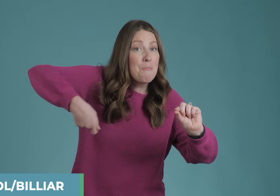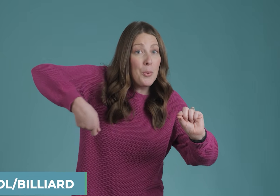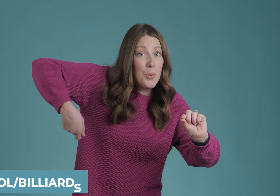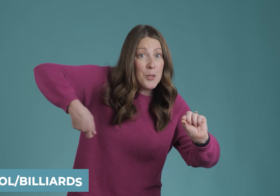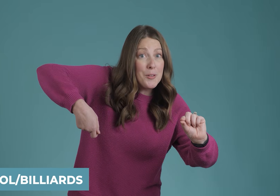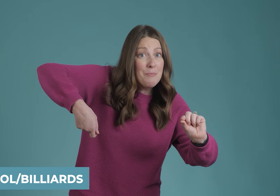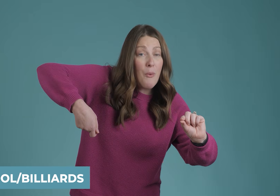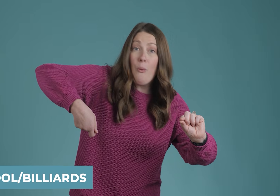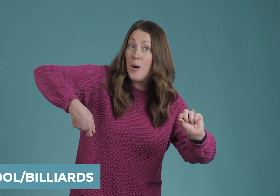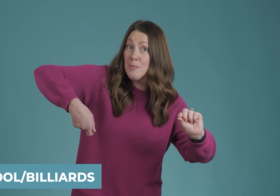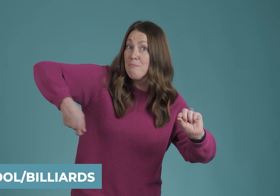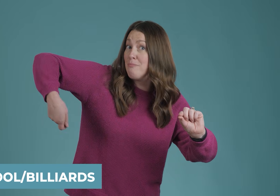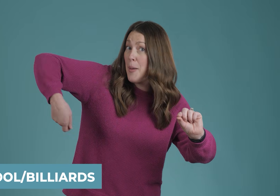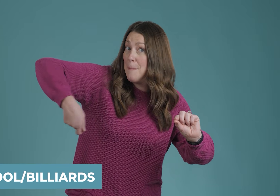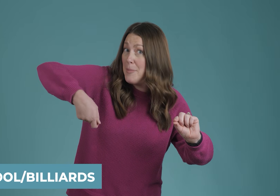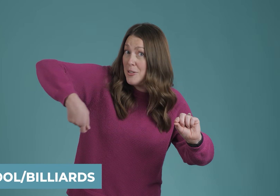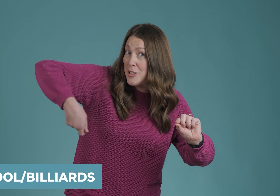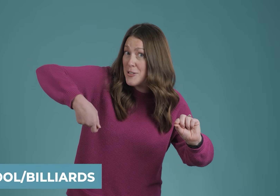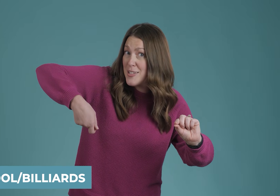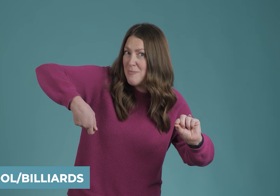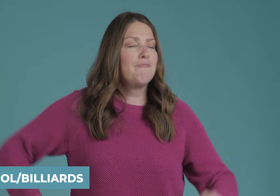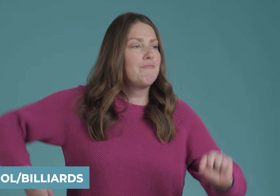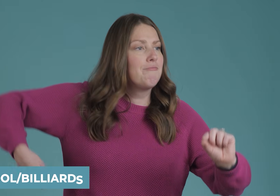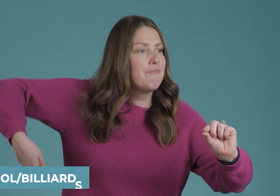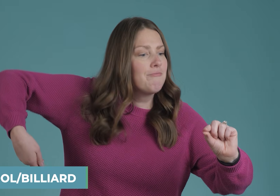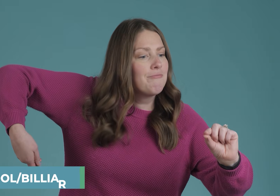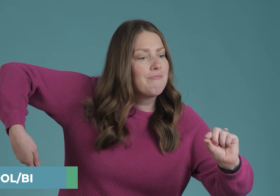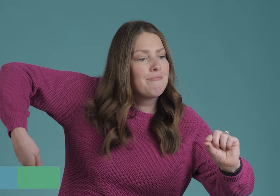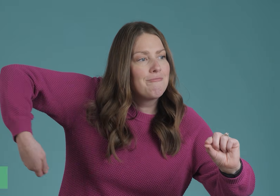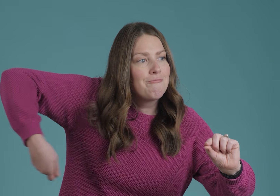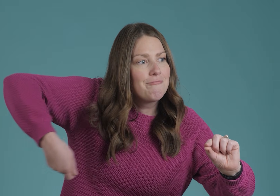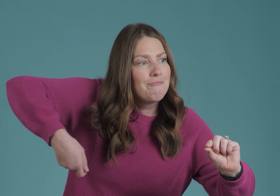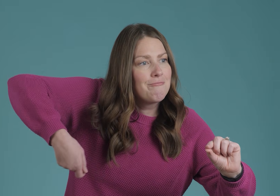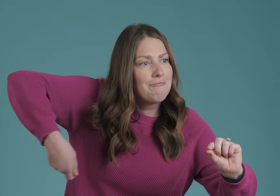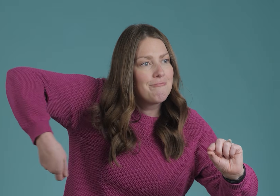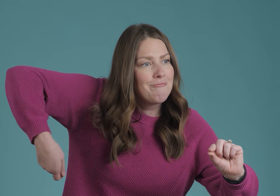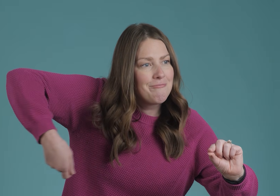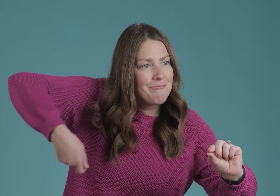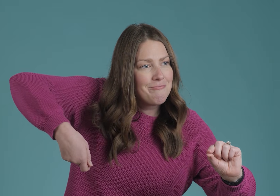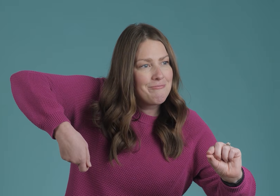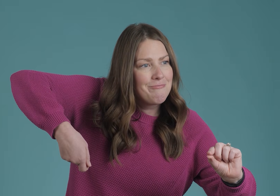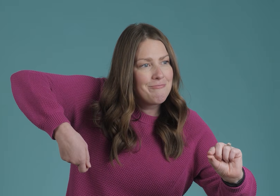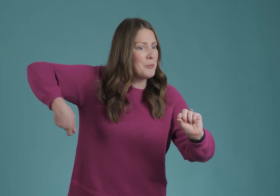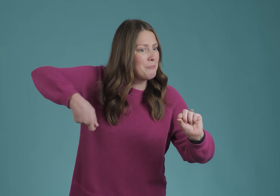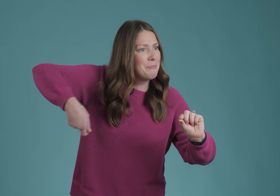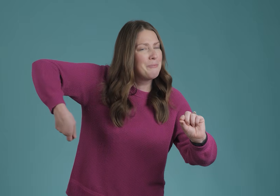Pool or billiards It's like you're playing the game of pool.